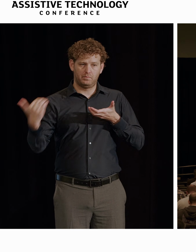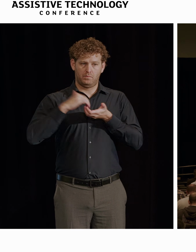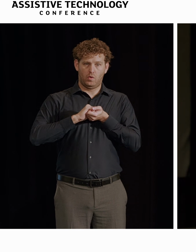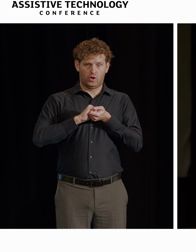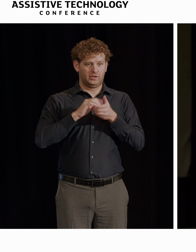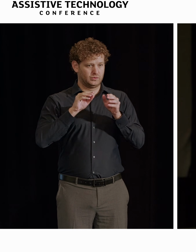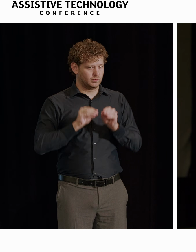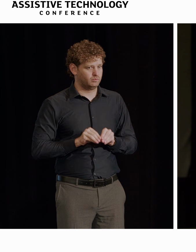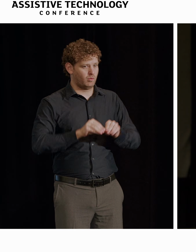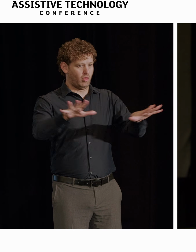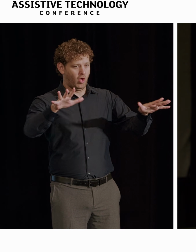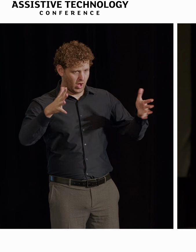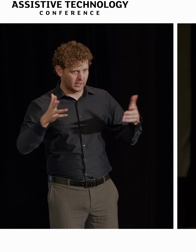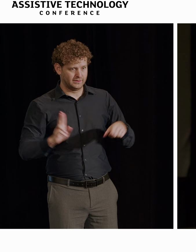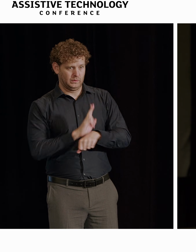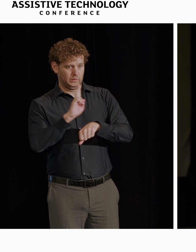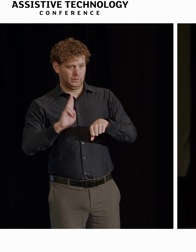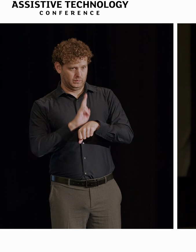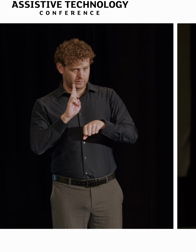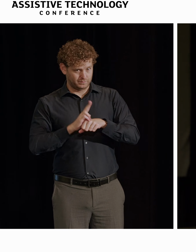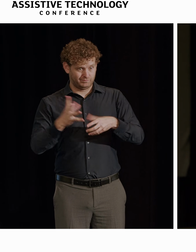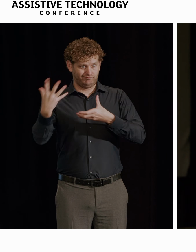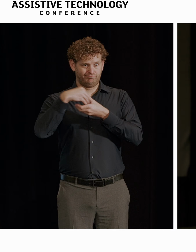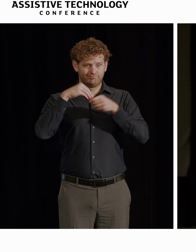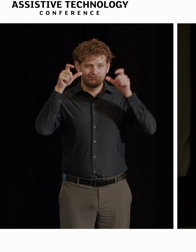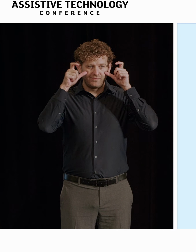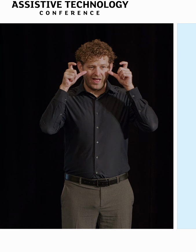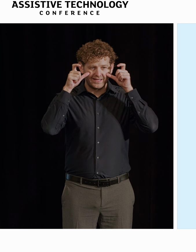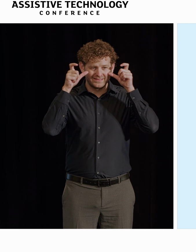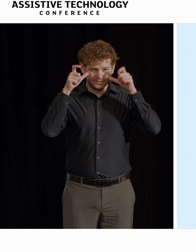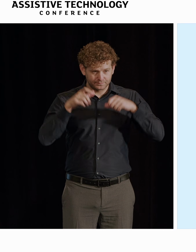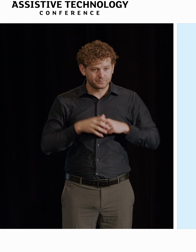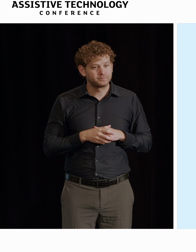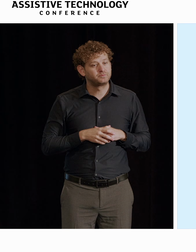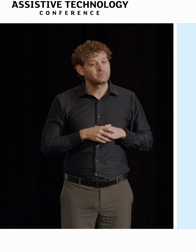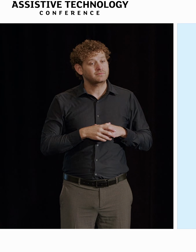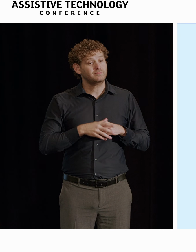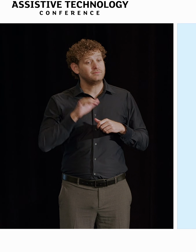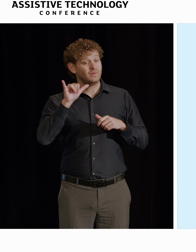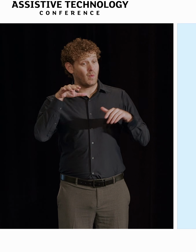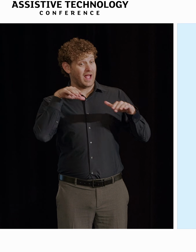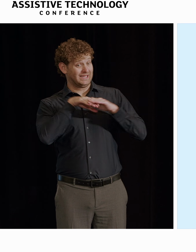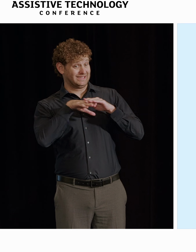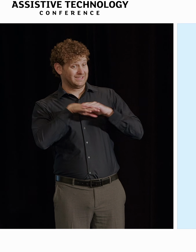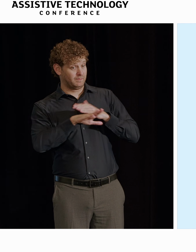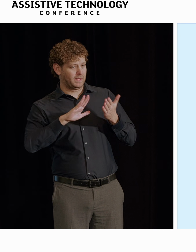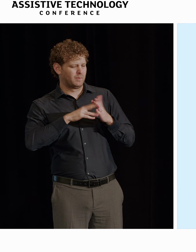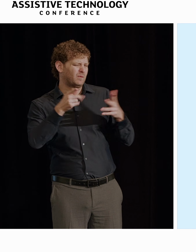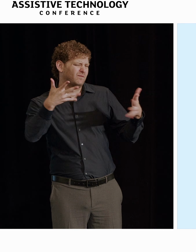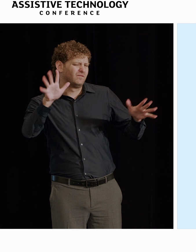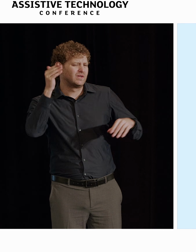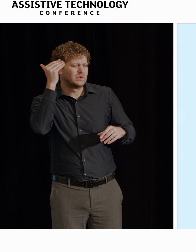All right, if you're in the accessibility community, you know these names. These are established, trusted organizations that have been serving the blind and low vision community